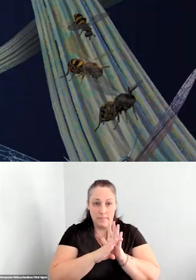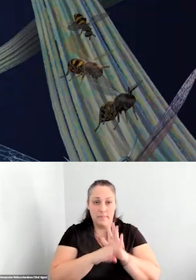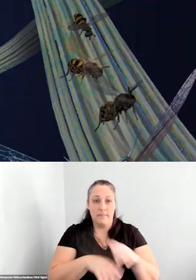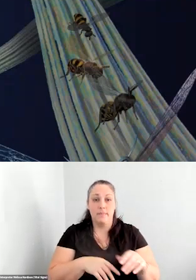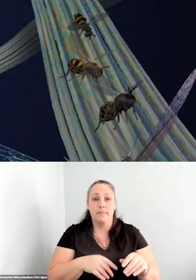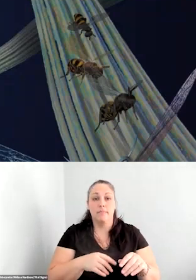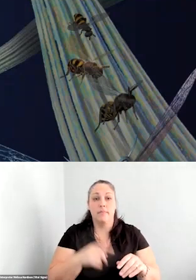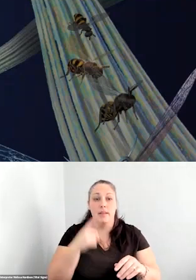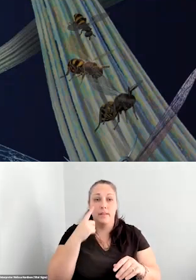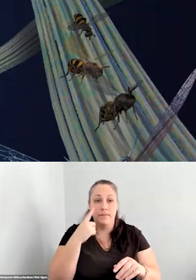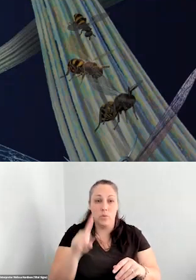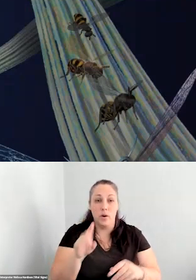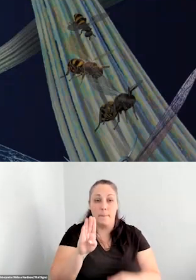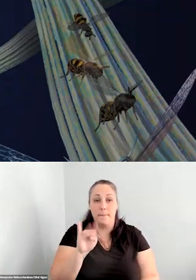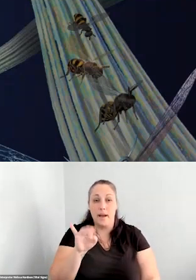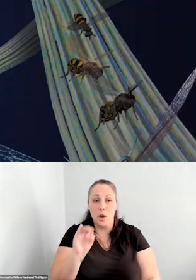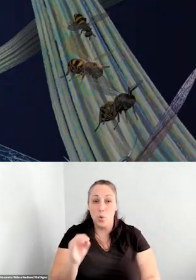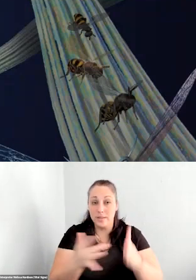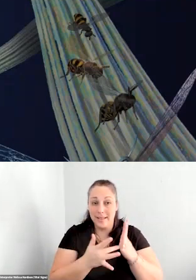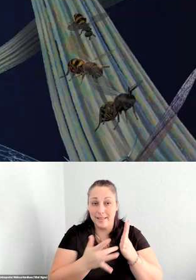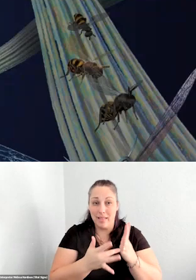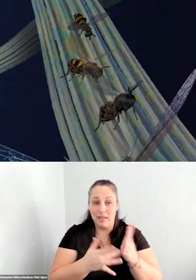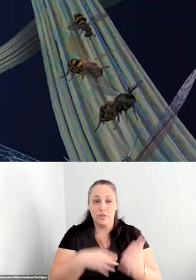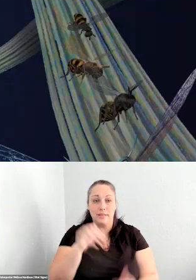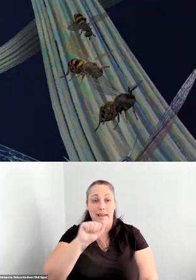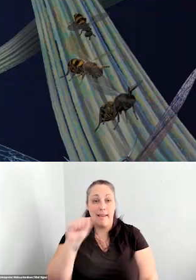advanced manufacturing, and wireless technology.